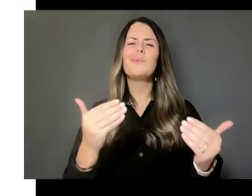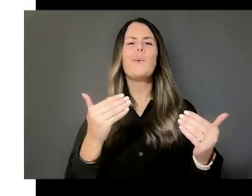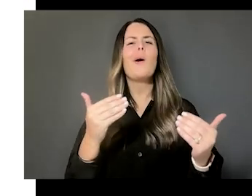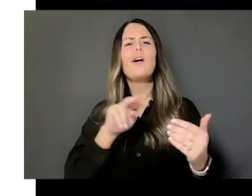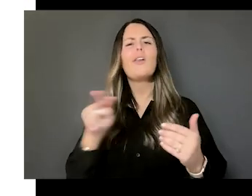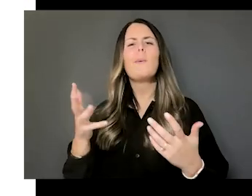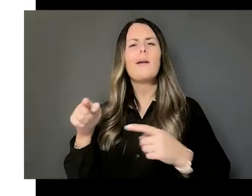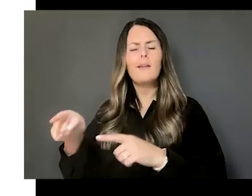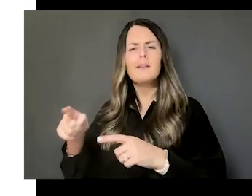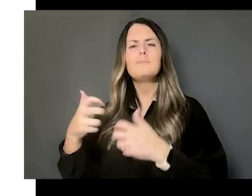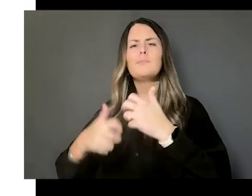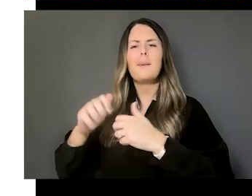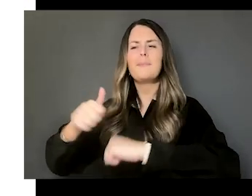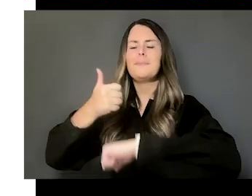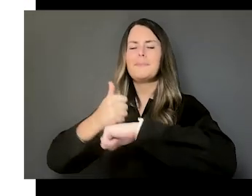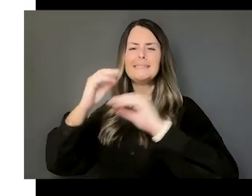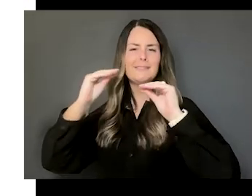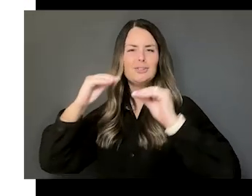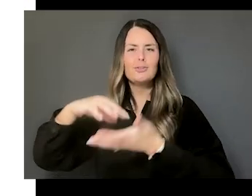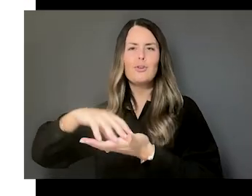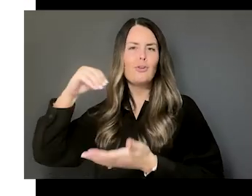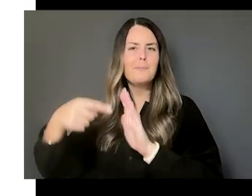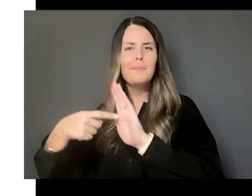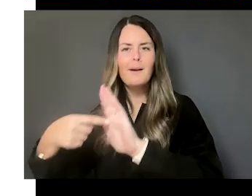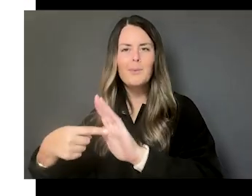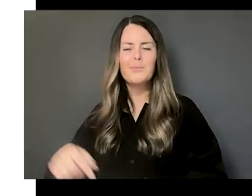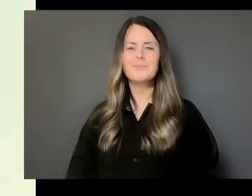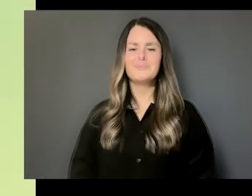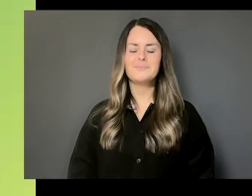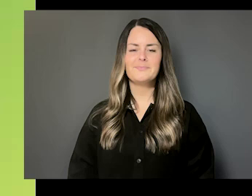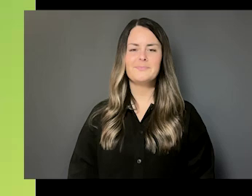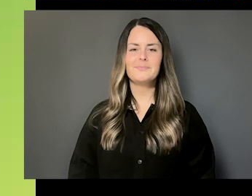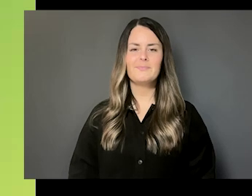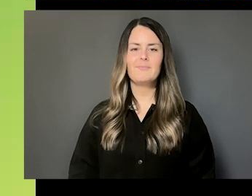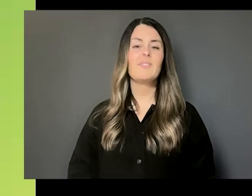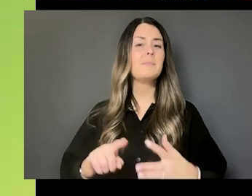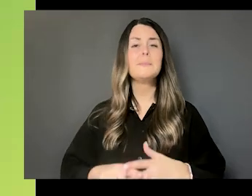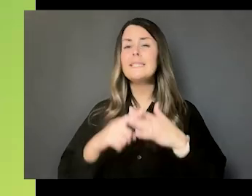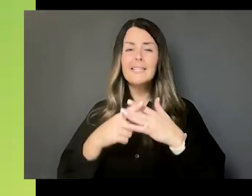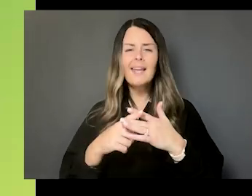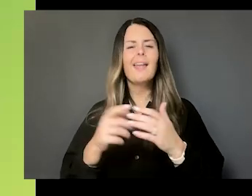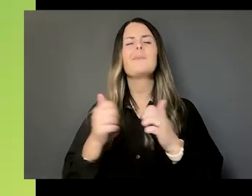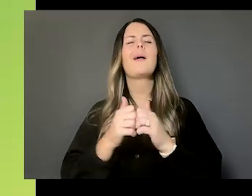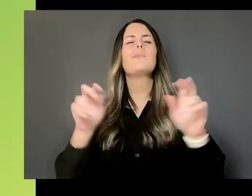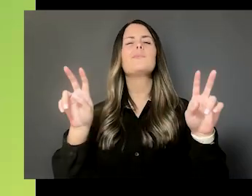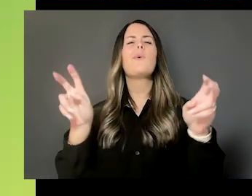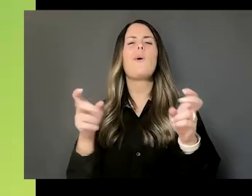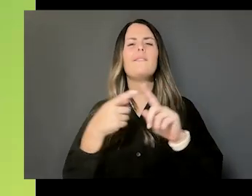teaching and learning model. We want to begin with this quote from NCTM,